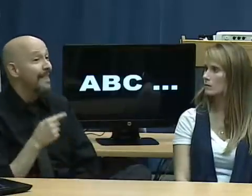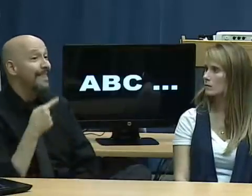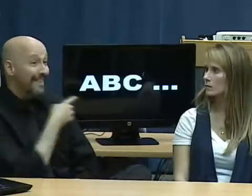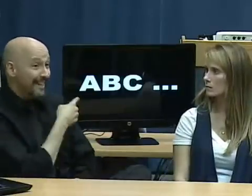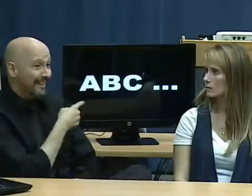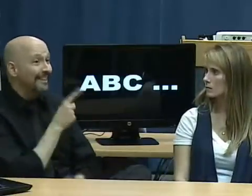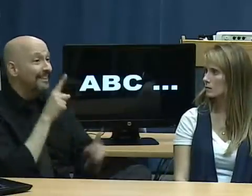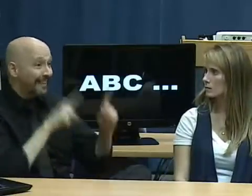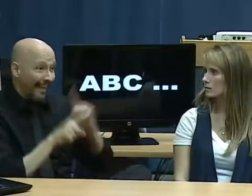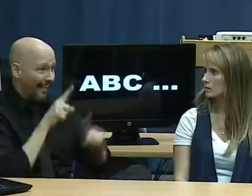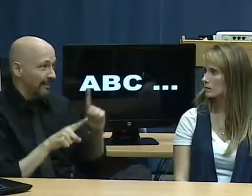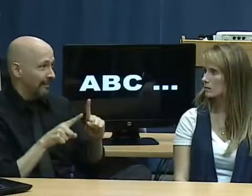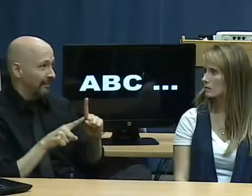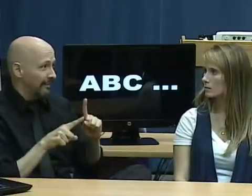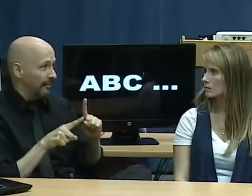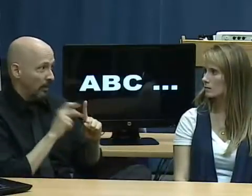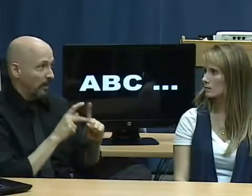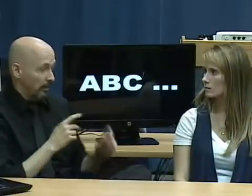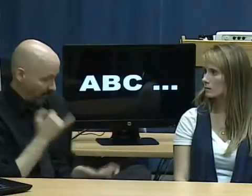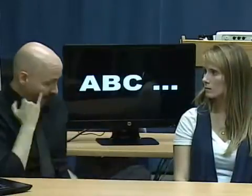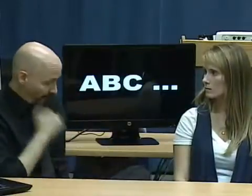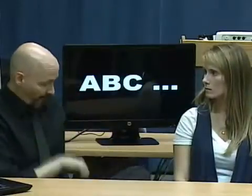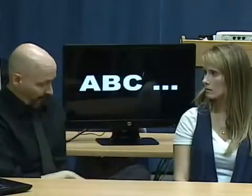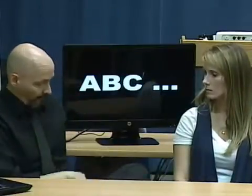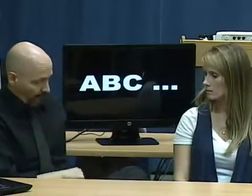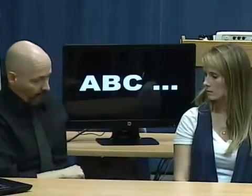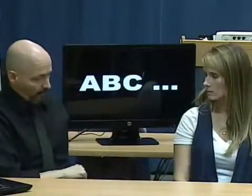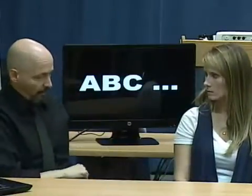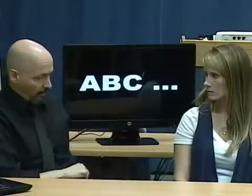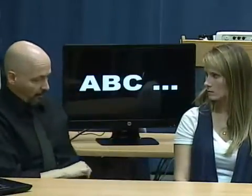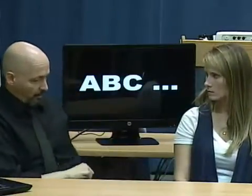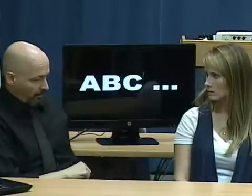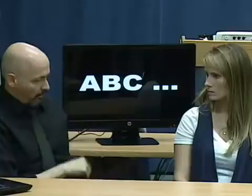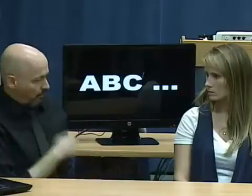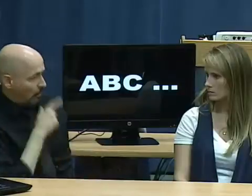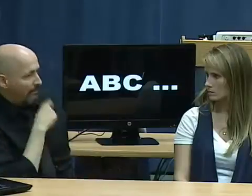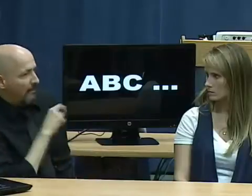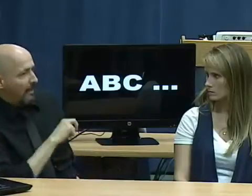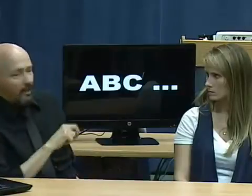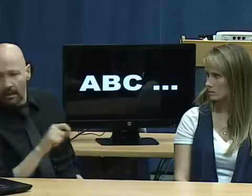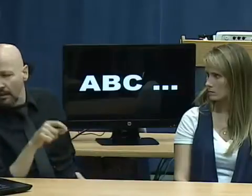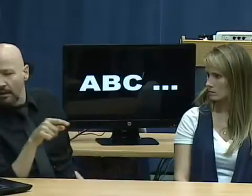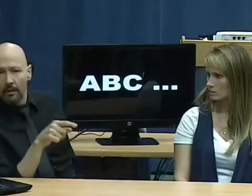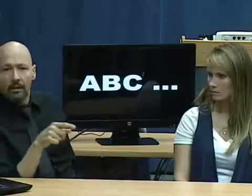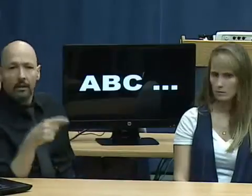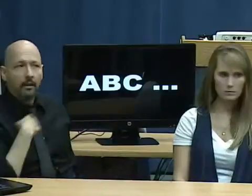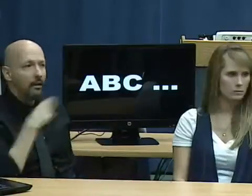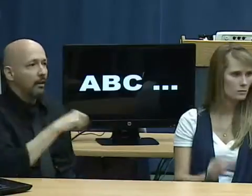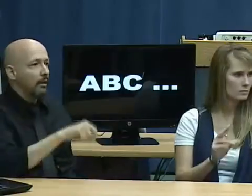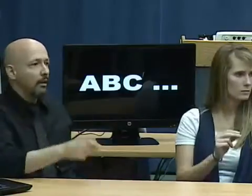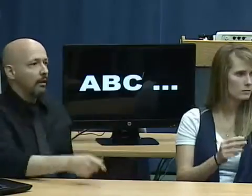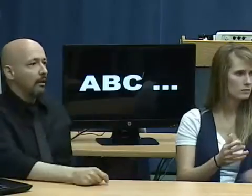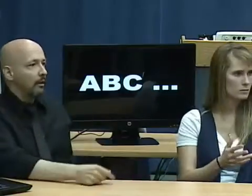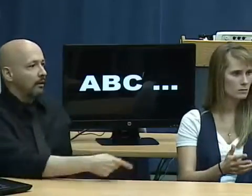So, this sign... OK? If I... ...who has a pen? I need a pen.